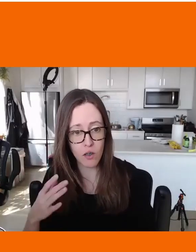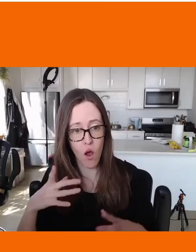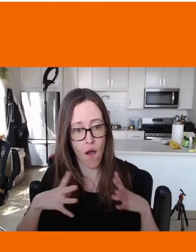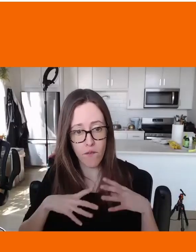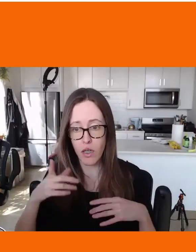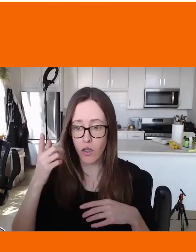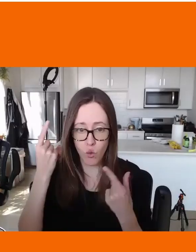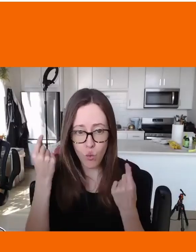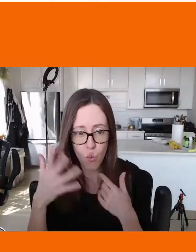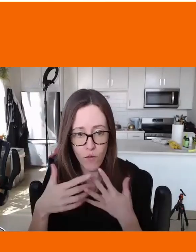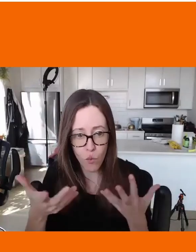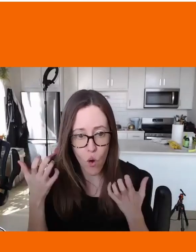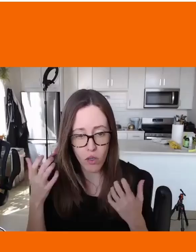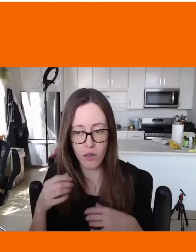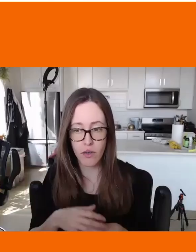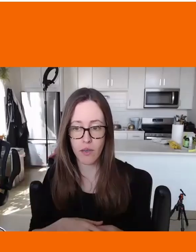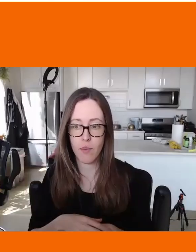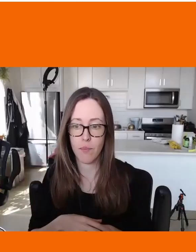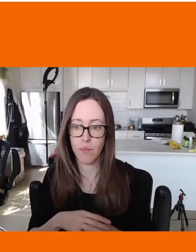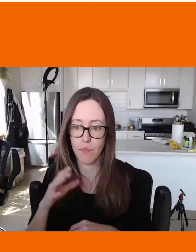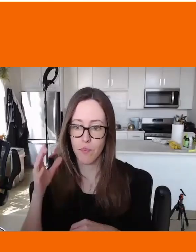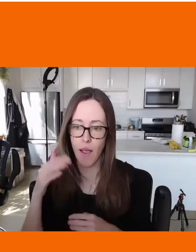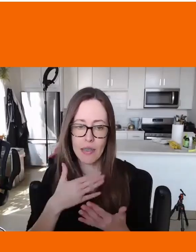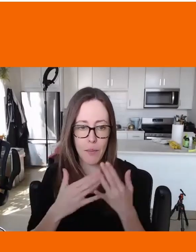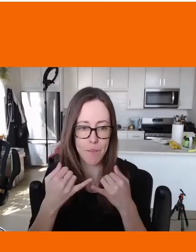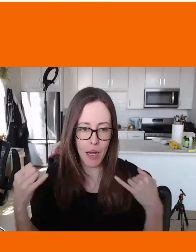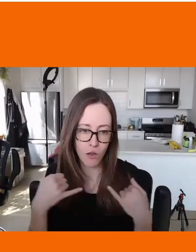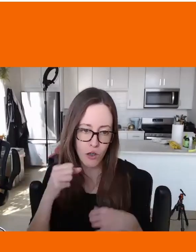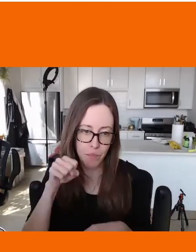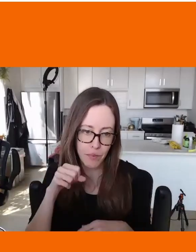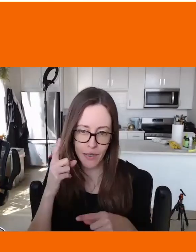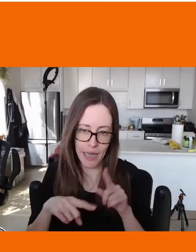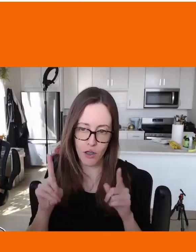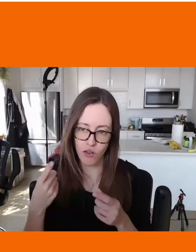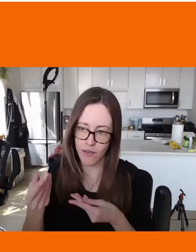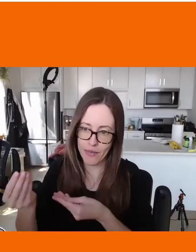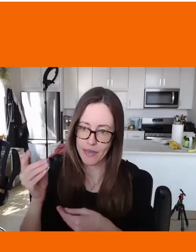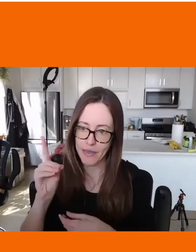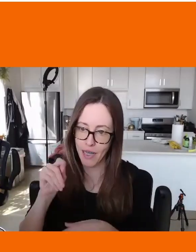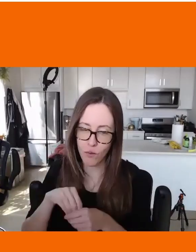Every Friday, they would have hackathons, and we were allowed to experiment and build and play